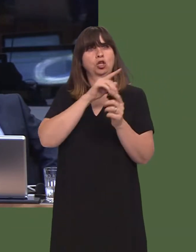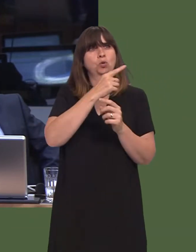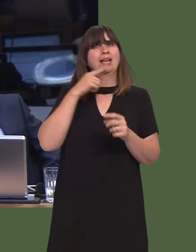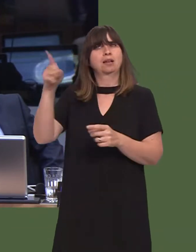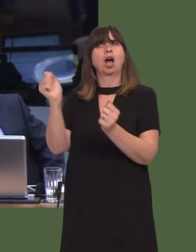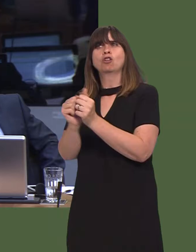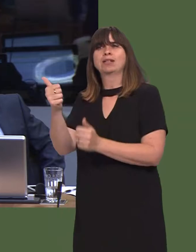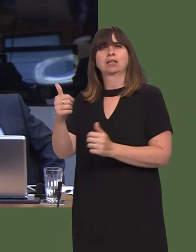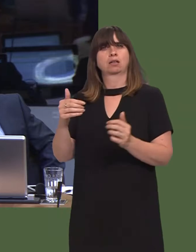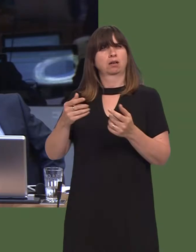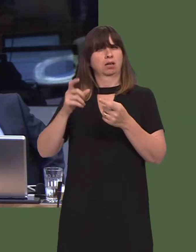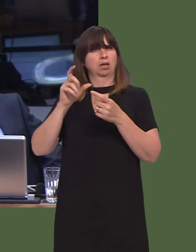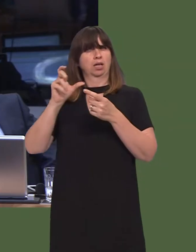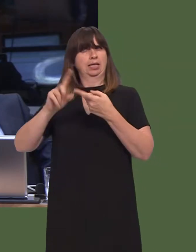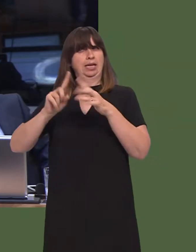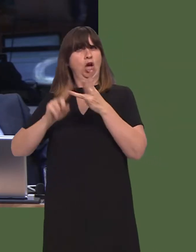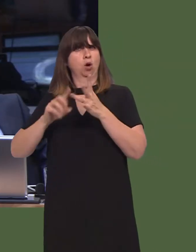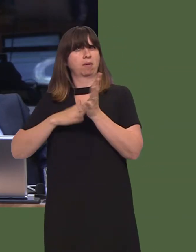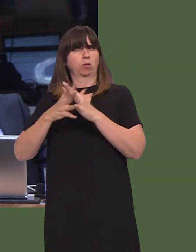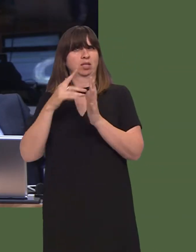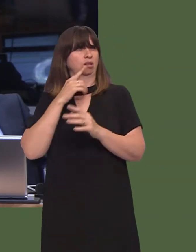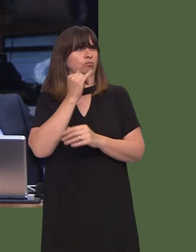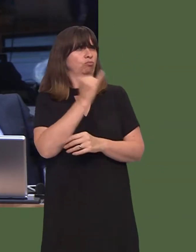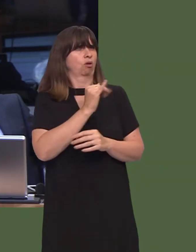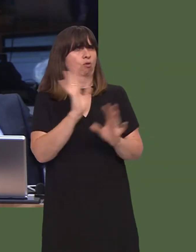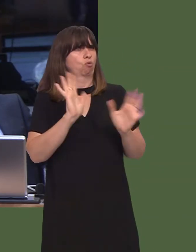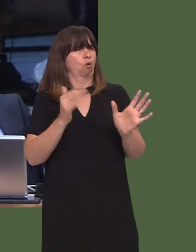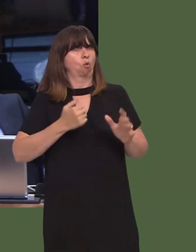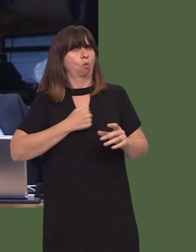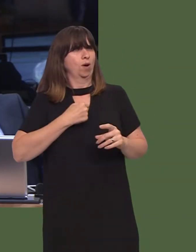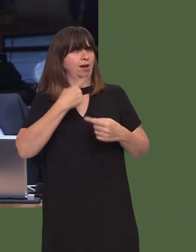Adam Price: ëClearly that statement is incorrect.í Adam Price: ëWe made it clear that we did